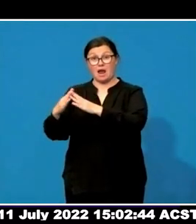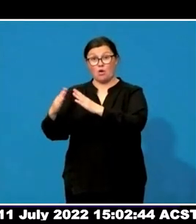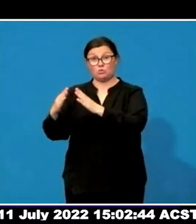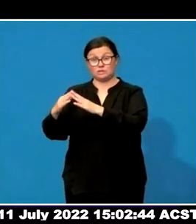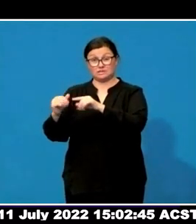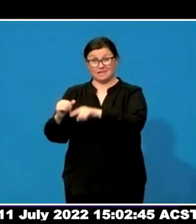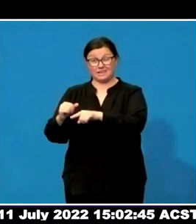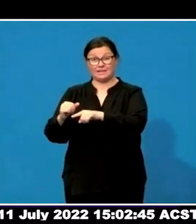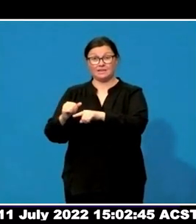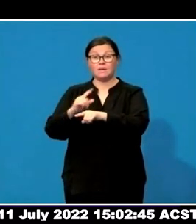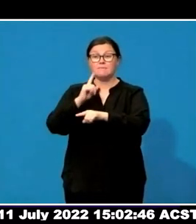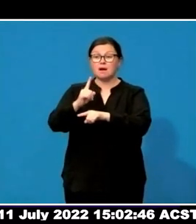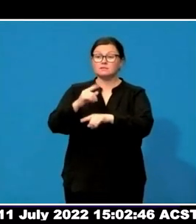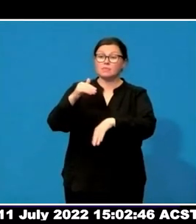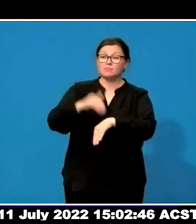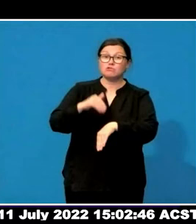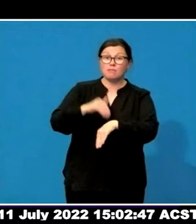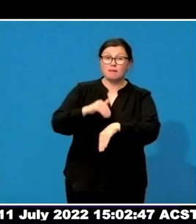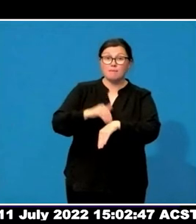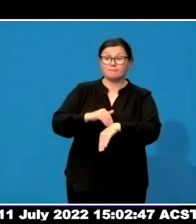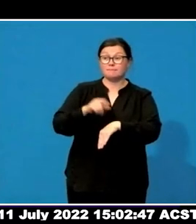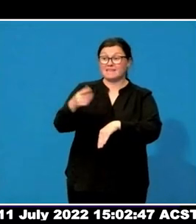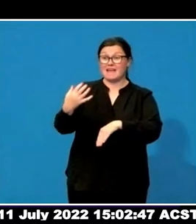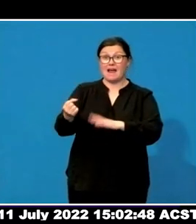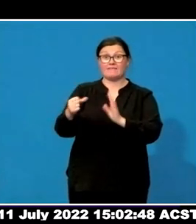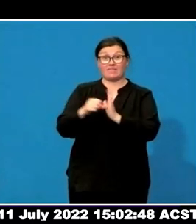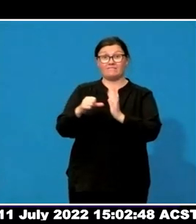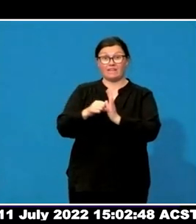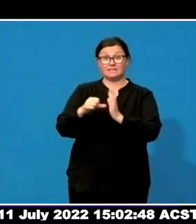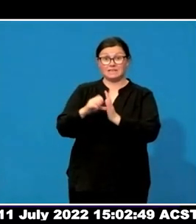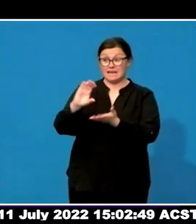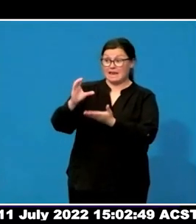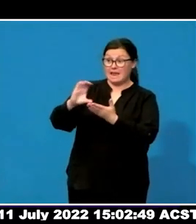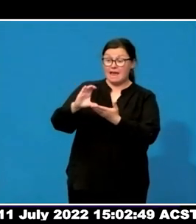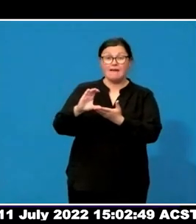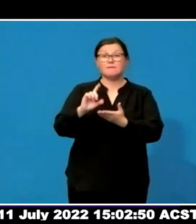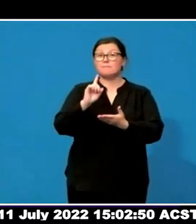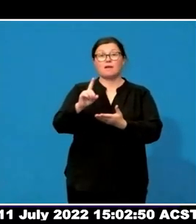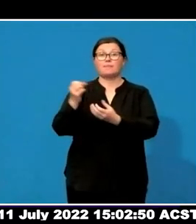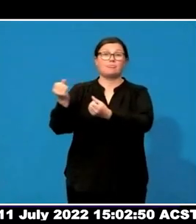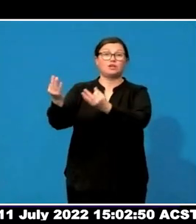services, particularly ancillary health services, that Joziah needed.